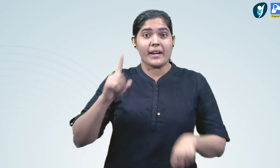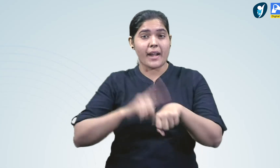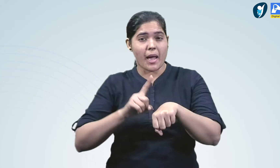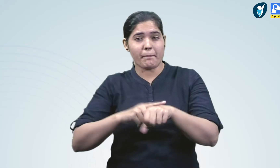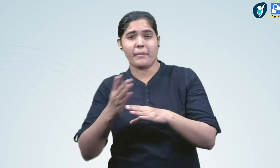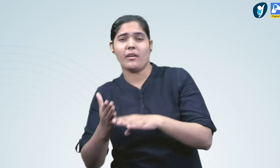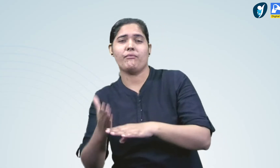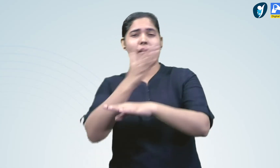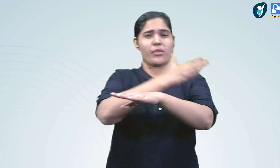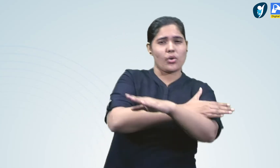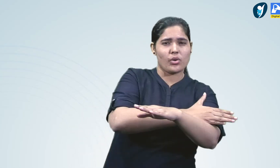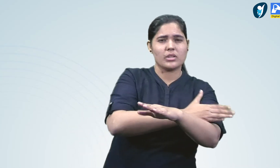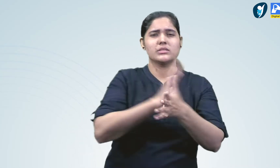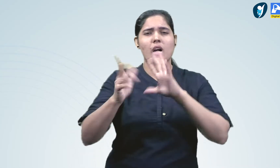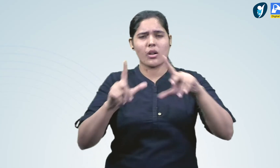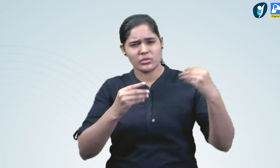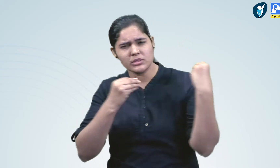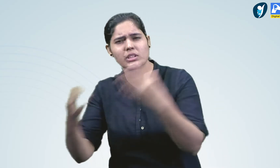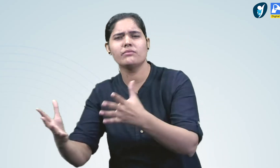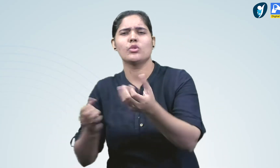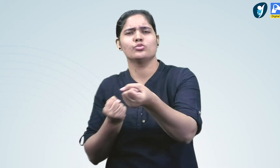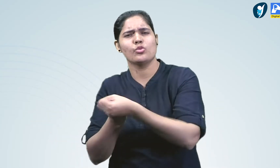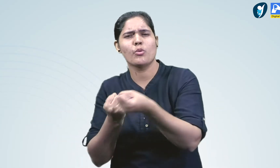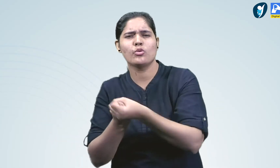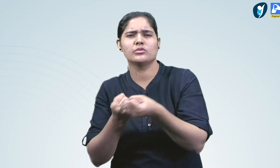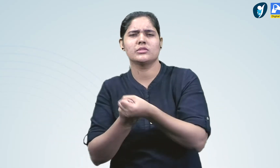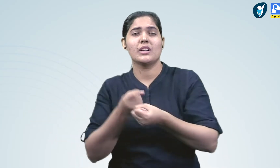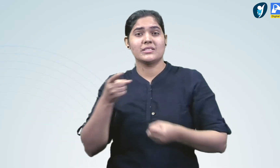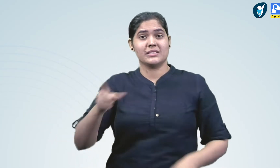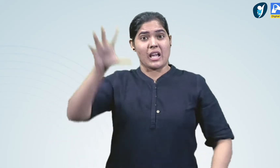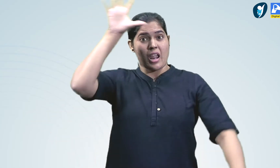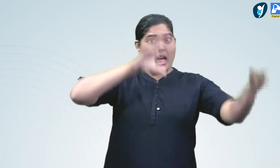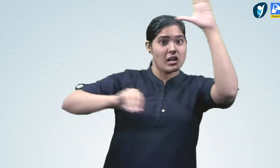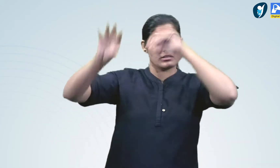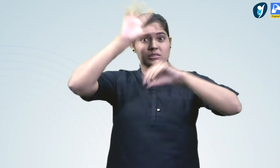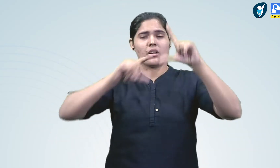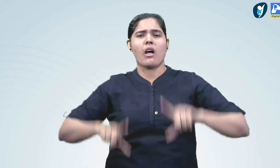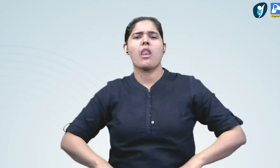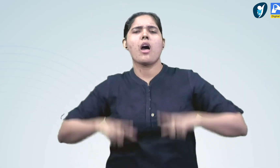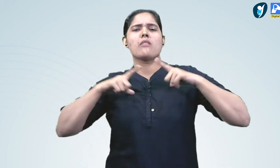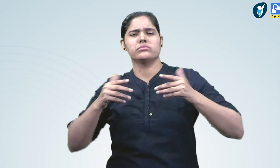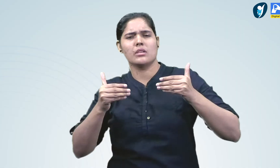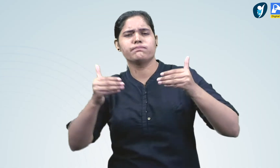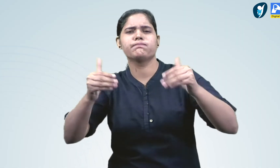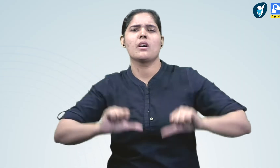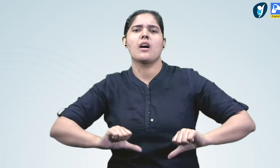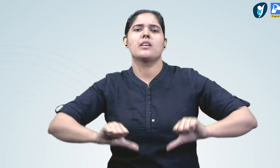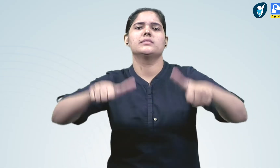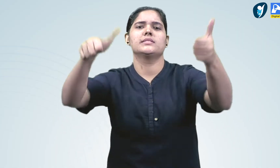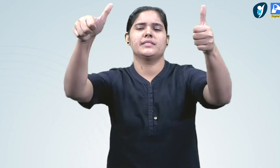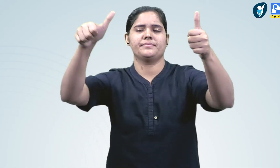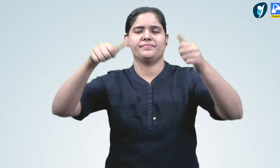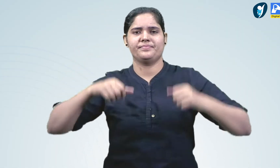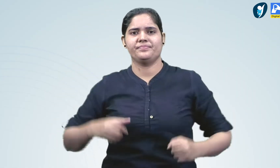Early exposure to sign language supports a child’s in learning process,